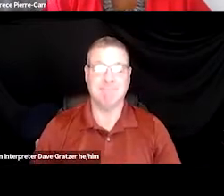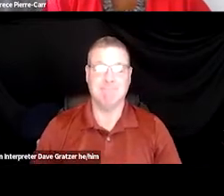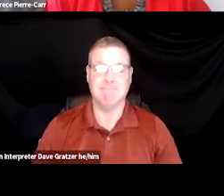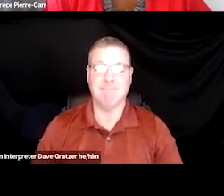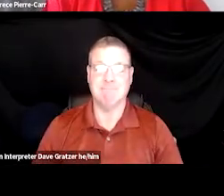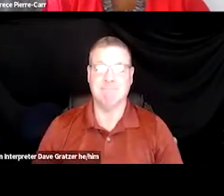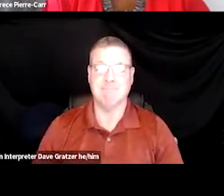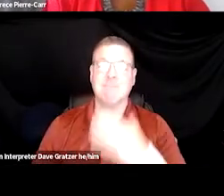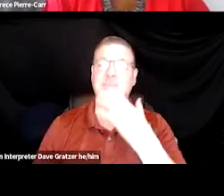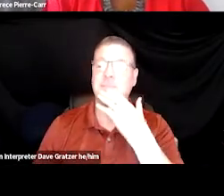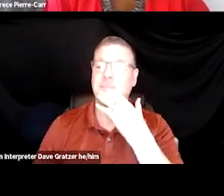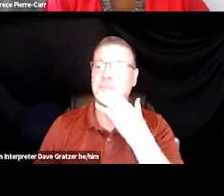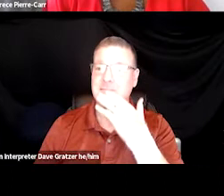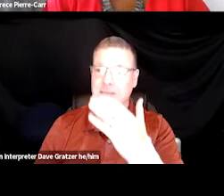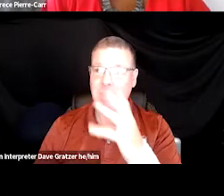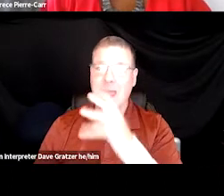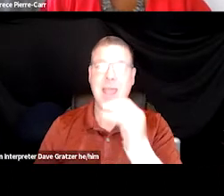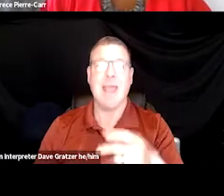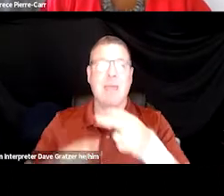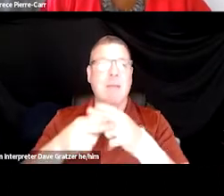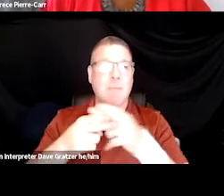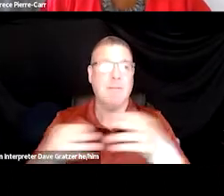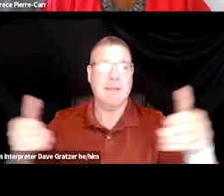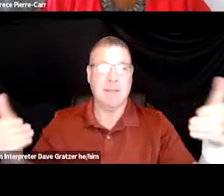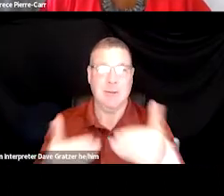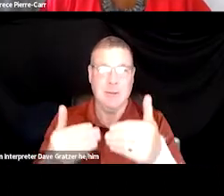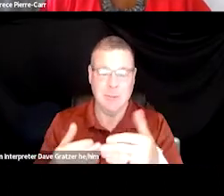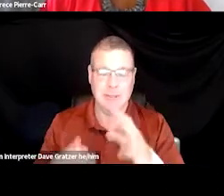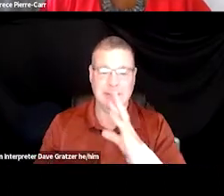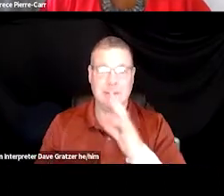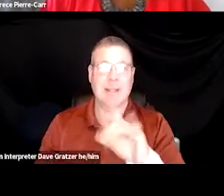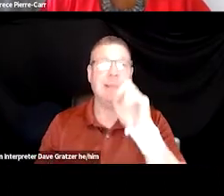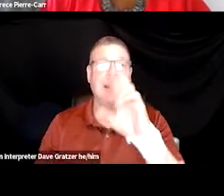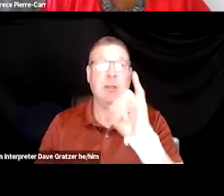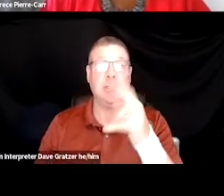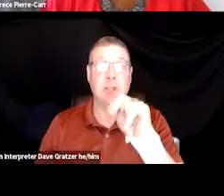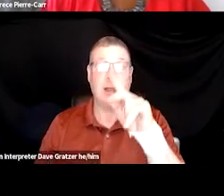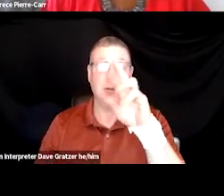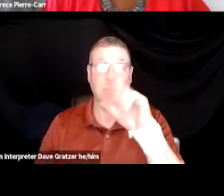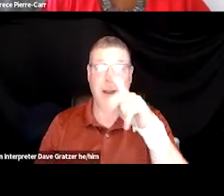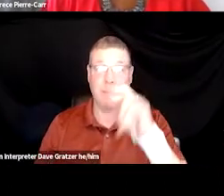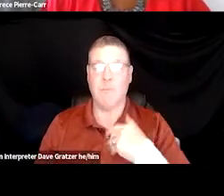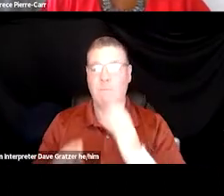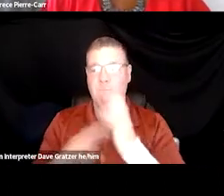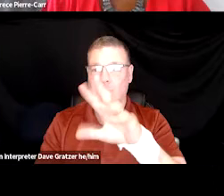Thank you, Roxanne. And now I'd like to briefly introduce our speakers. Dr. John Draper has over 30 years of experience